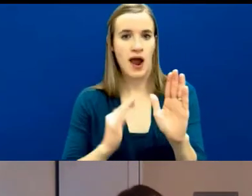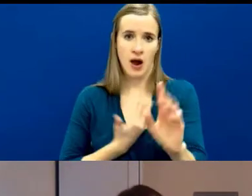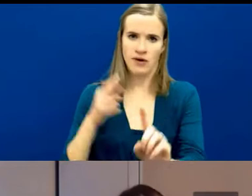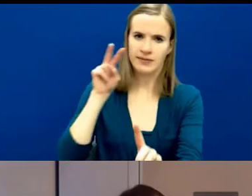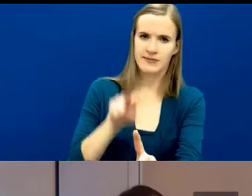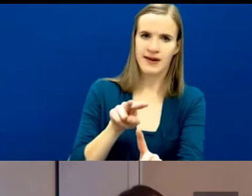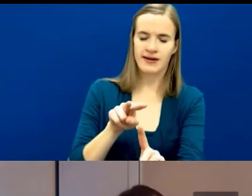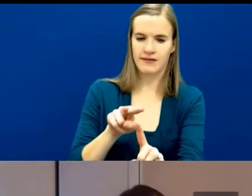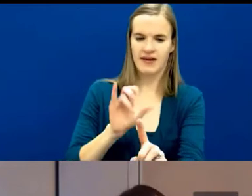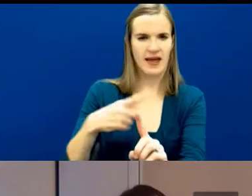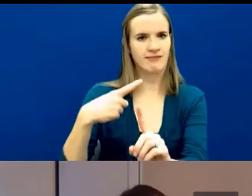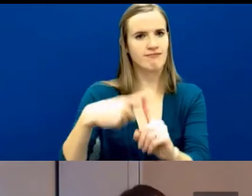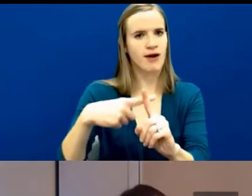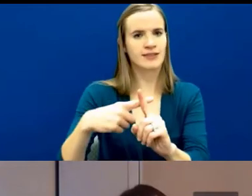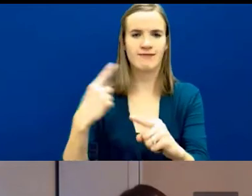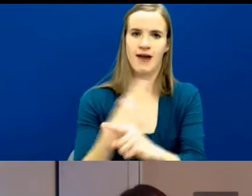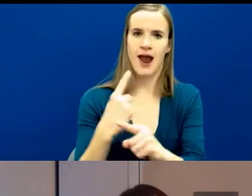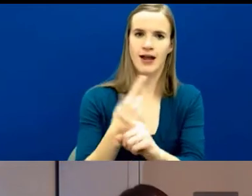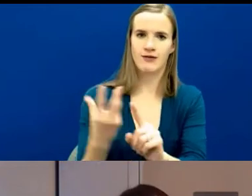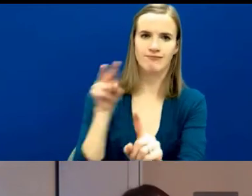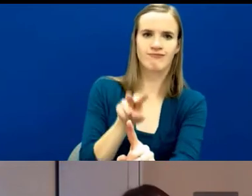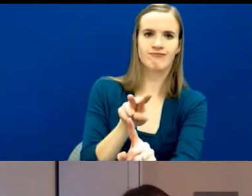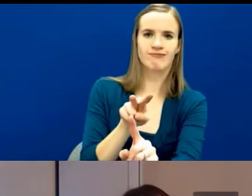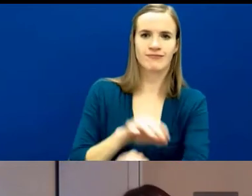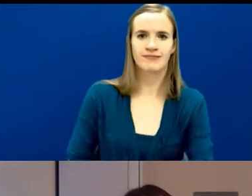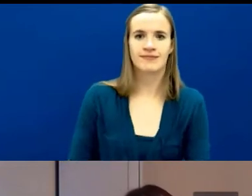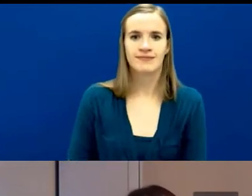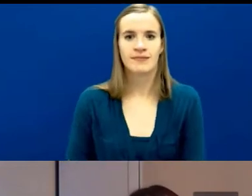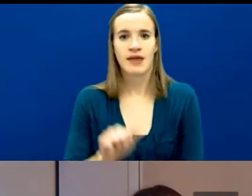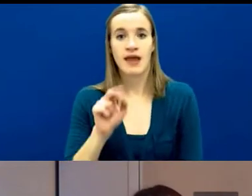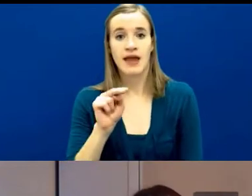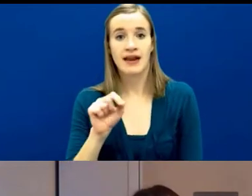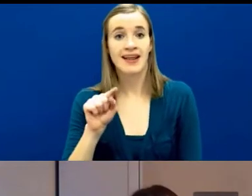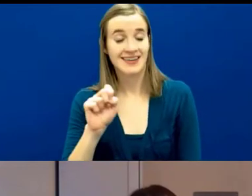Annette: Yeah. BBC America, incidentally, has a- is doing free